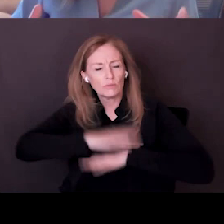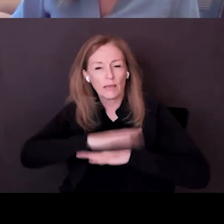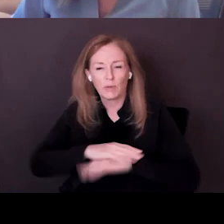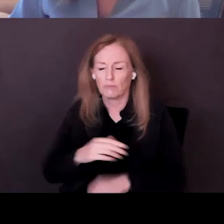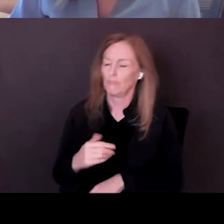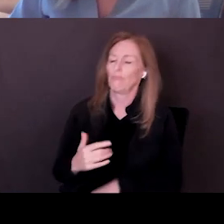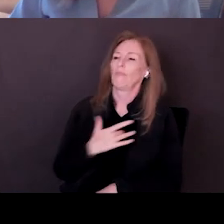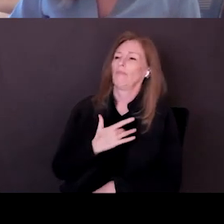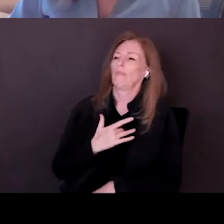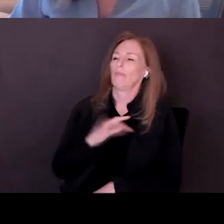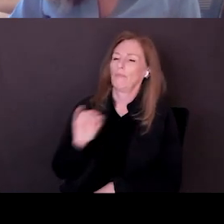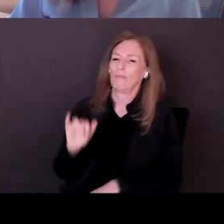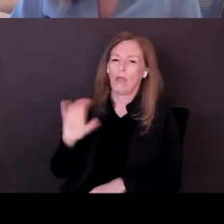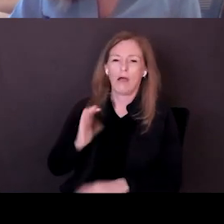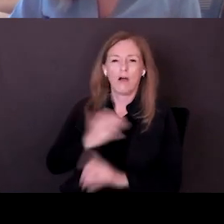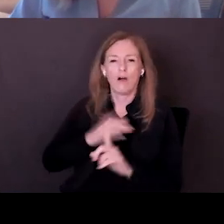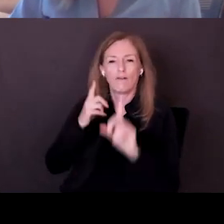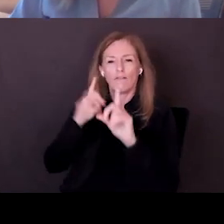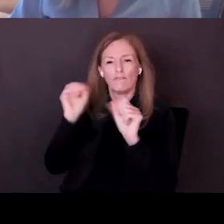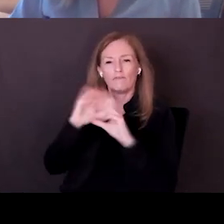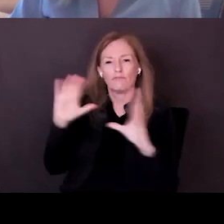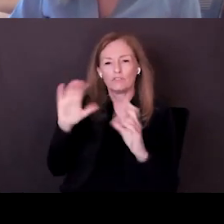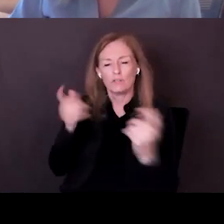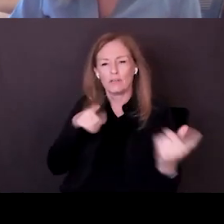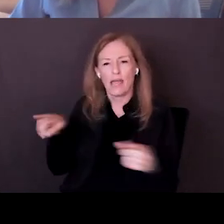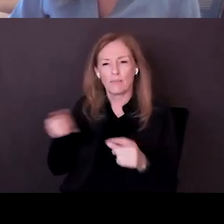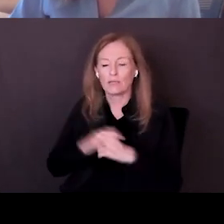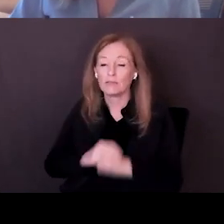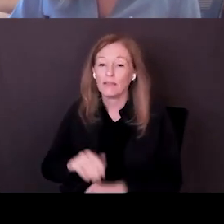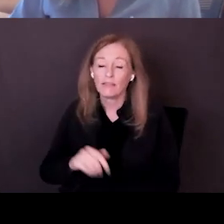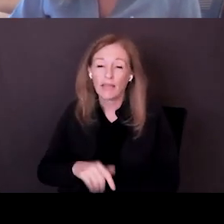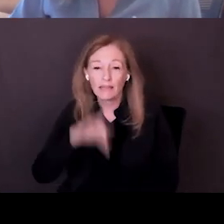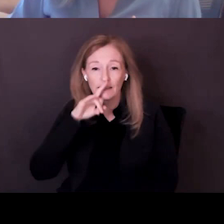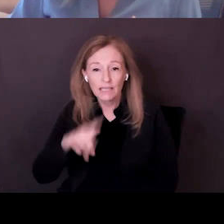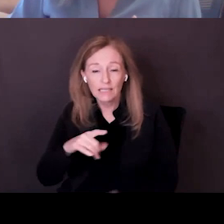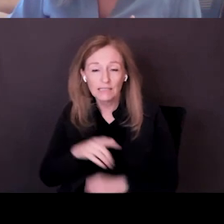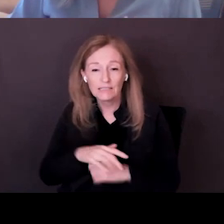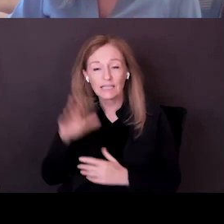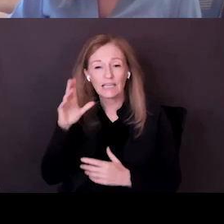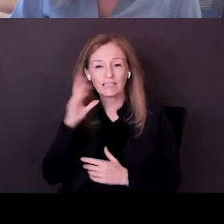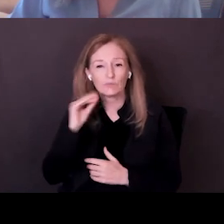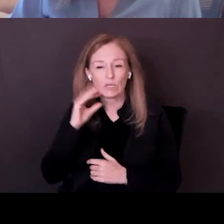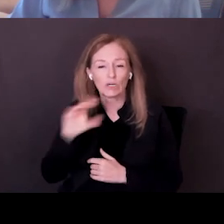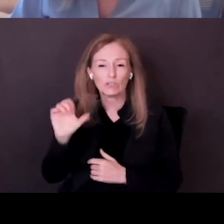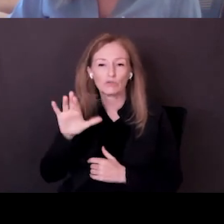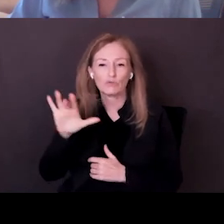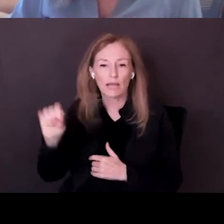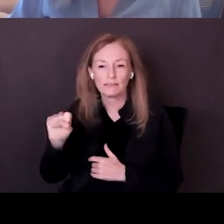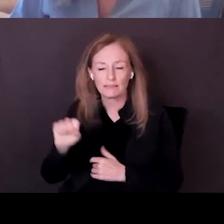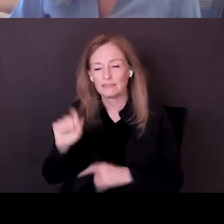WE HAD CAME TO LIFE AND KID EXPERIENCED CRISIS IN A DIFFERENT WAY. WE DID NOT COME TO SCHOOL TALKING ABOUT THE STRESSOR AND HE